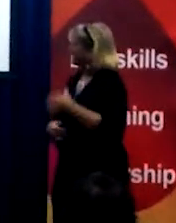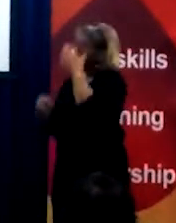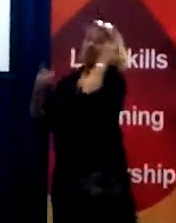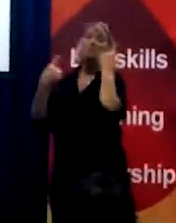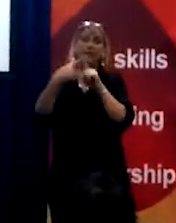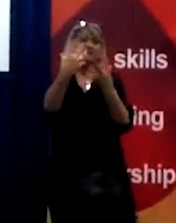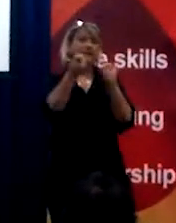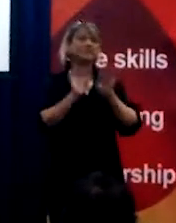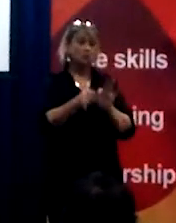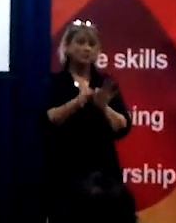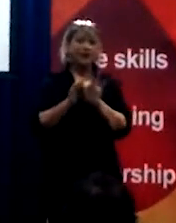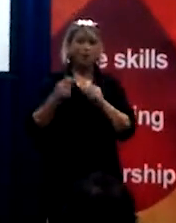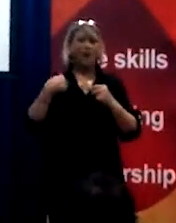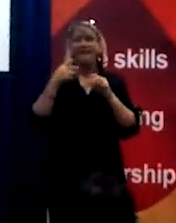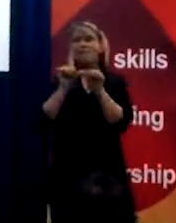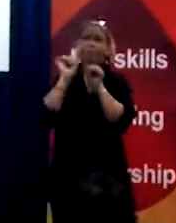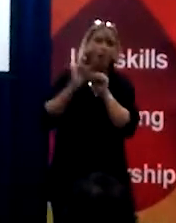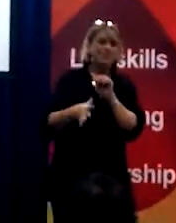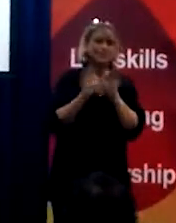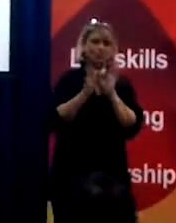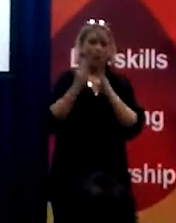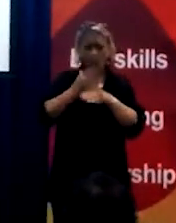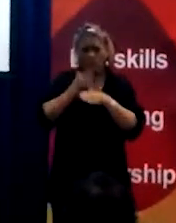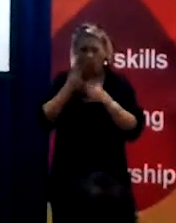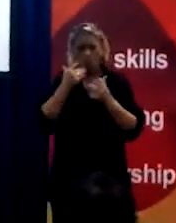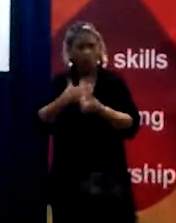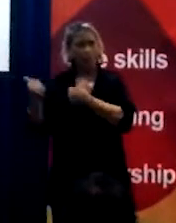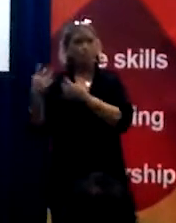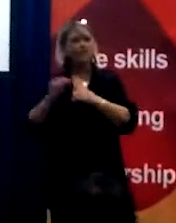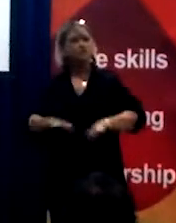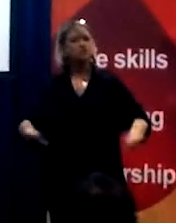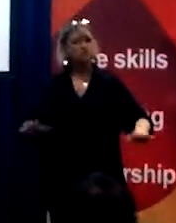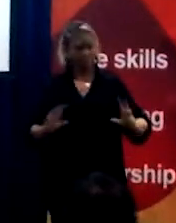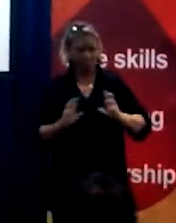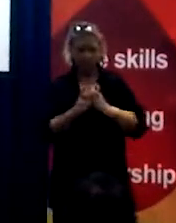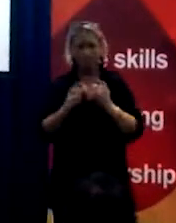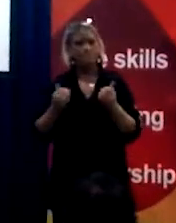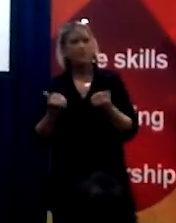We’ve got some awesome interpreters now who work so well with our kids with all their different needs.